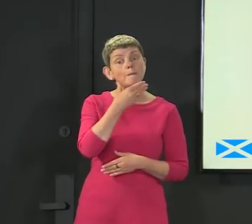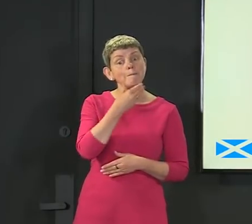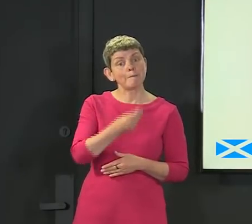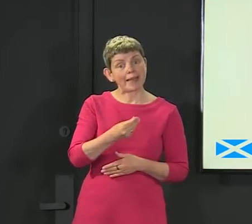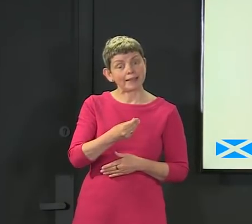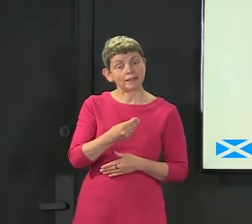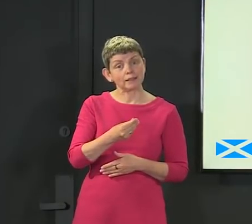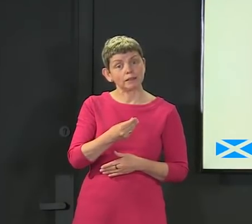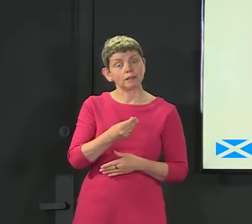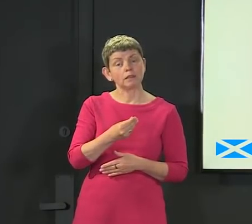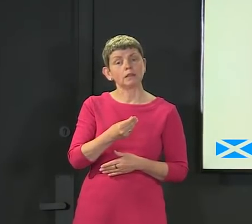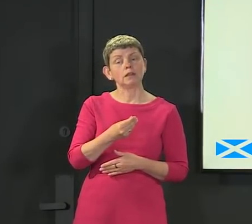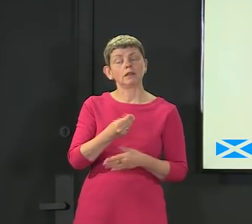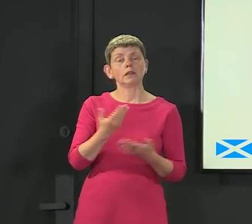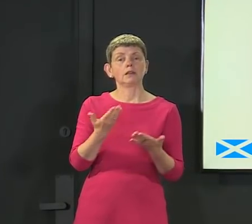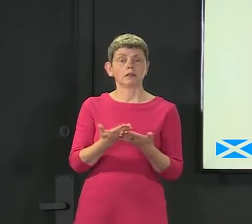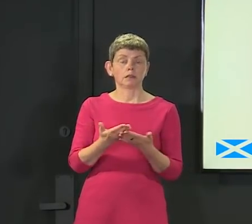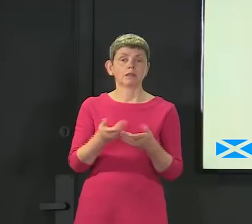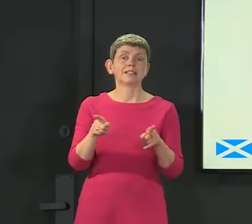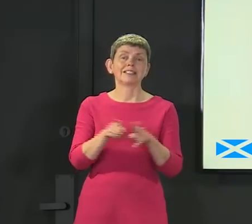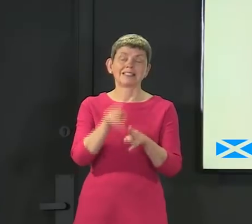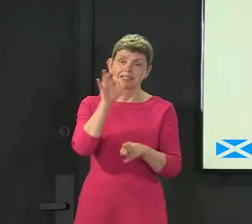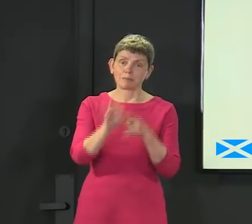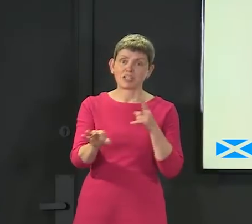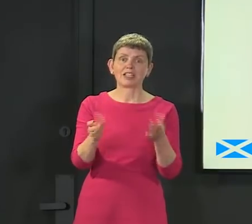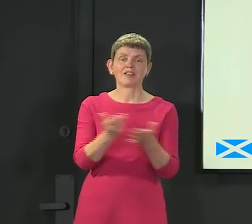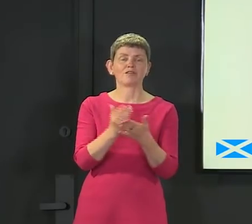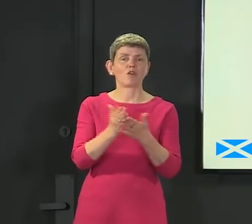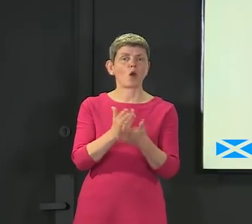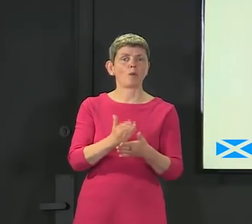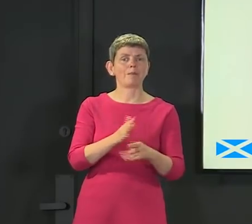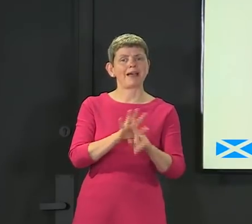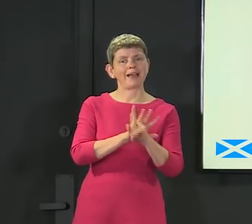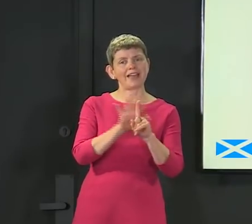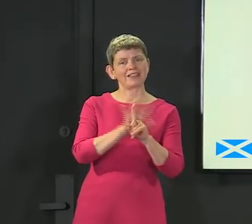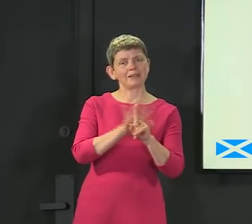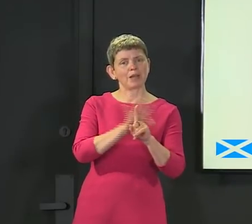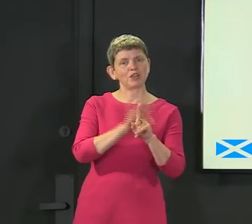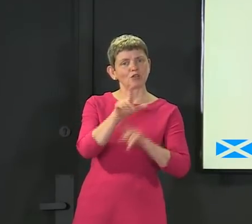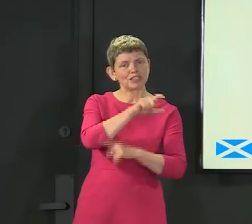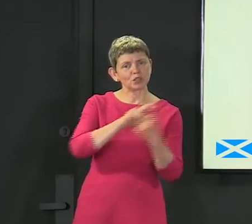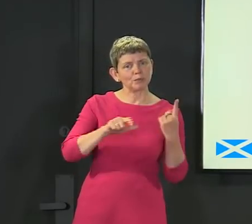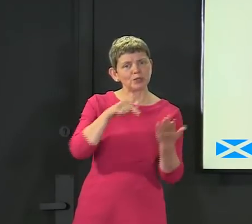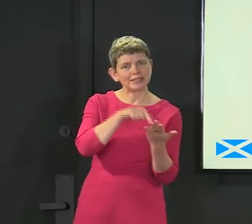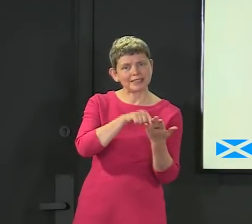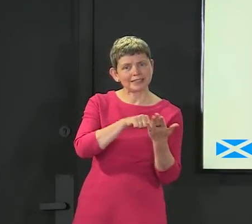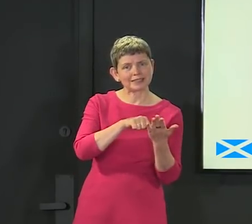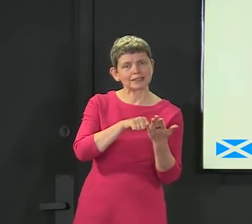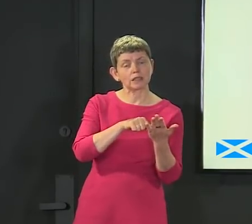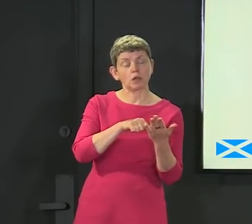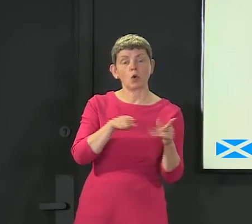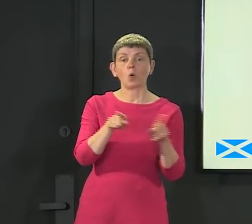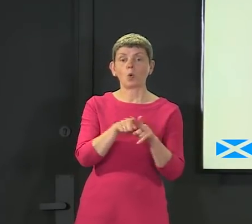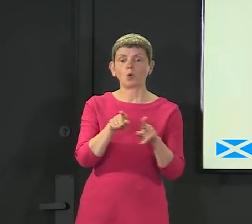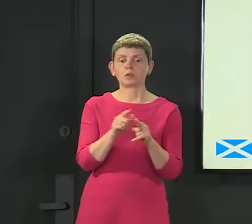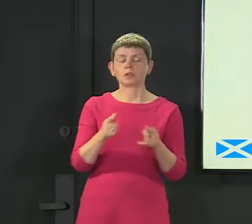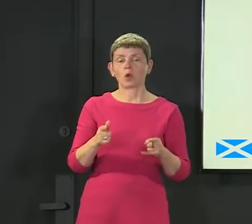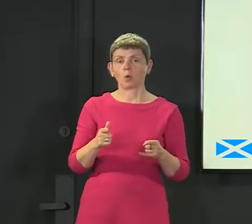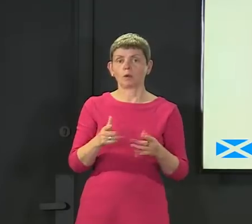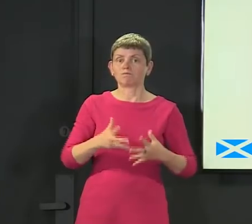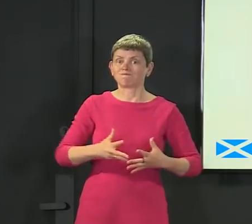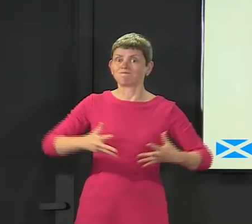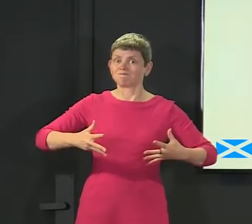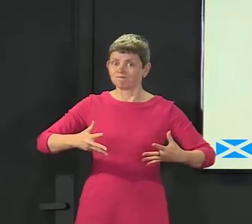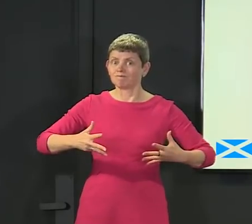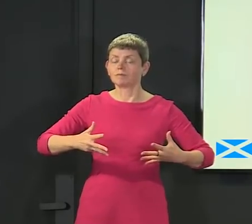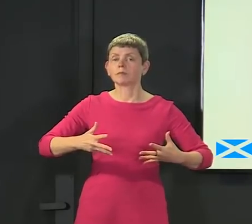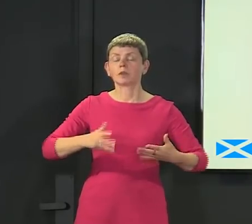BAME communities and and also people who are obese in the weight range with a bmi above 30 as well we